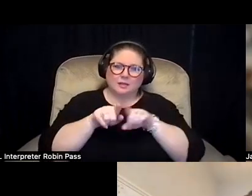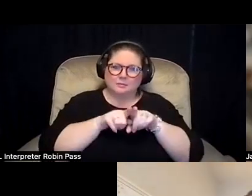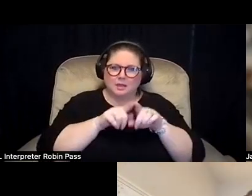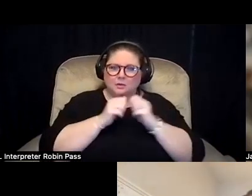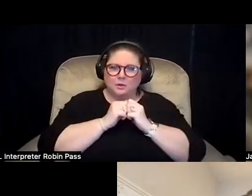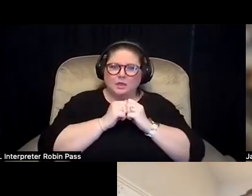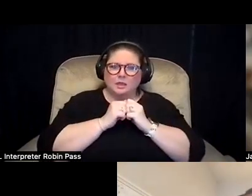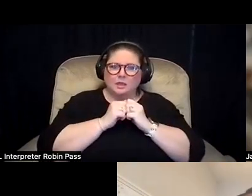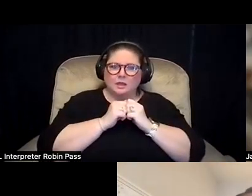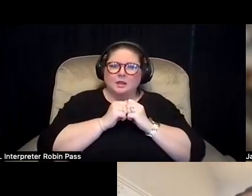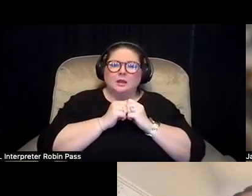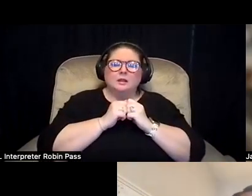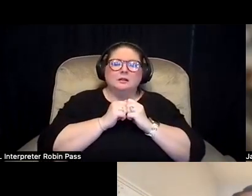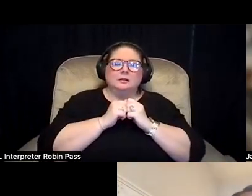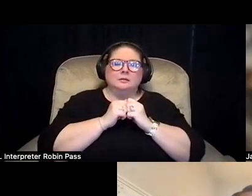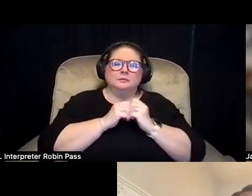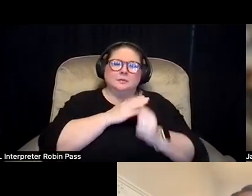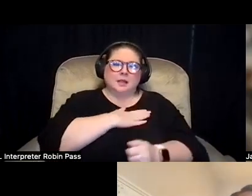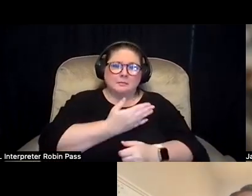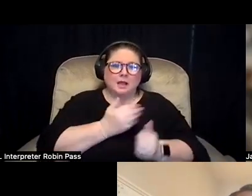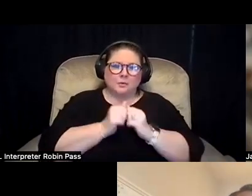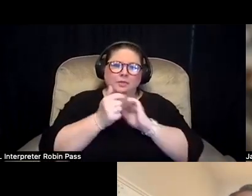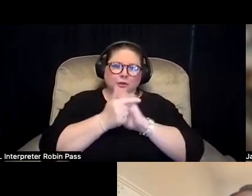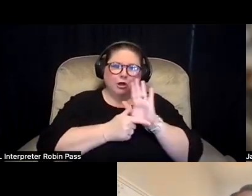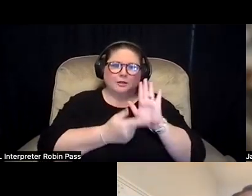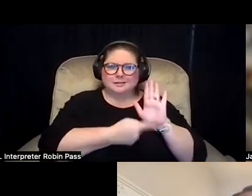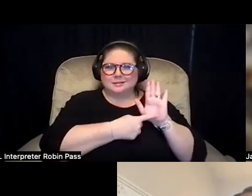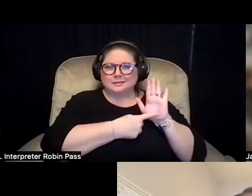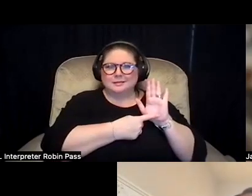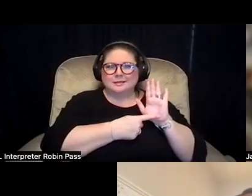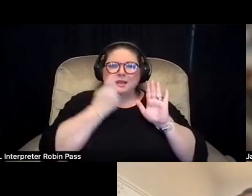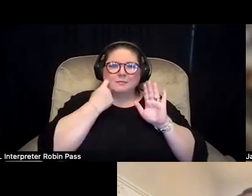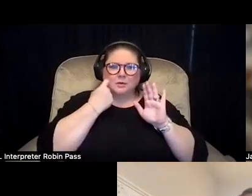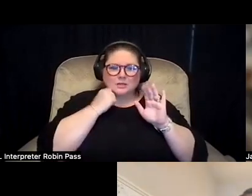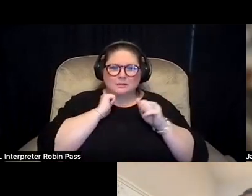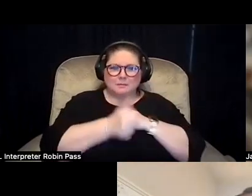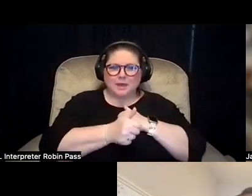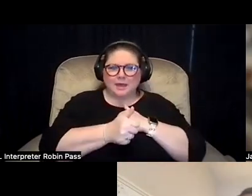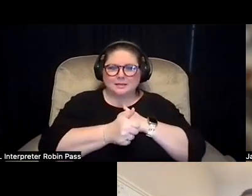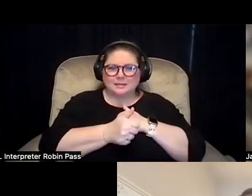with our with our with the laws um that have recently been passed a trade to keep